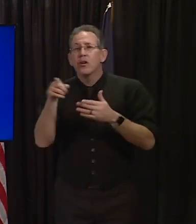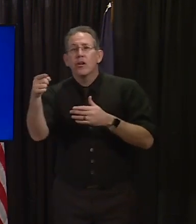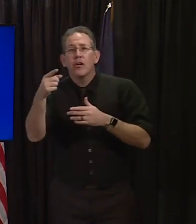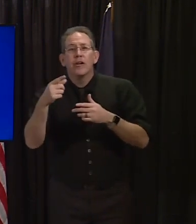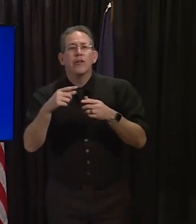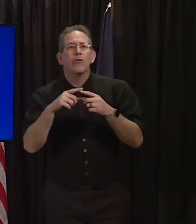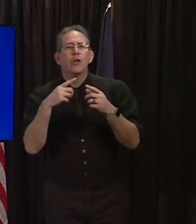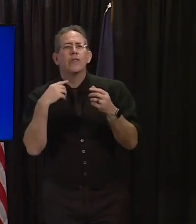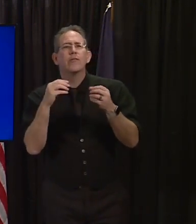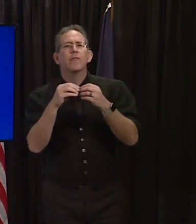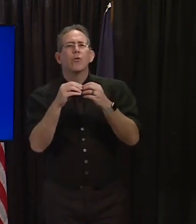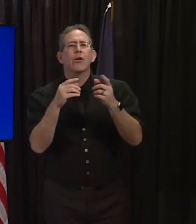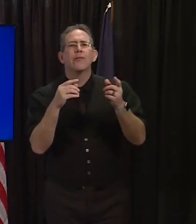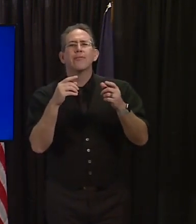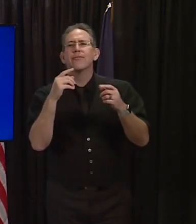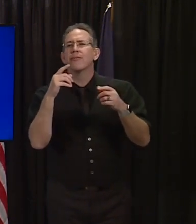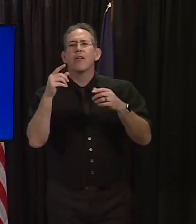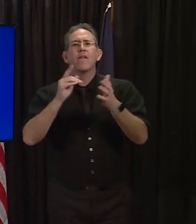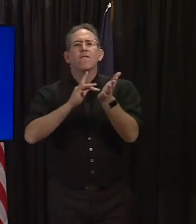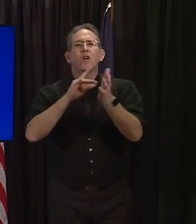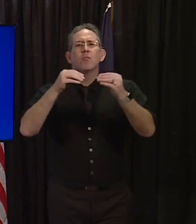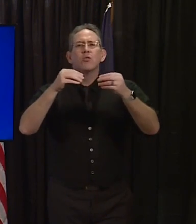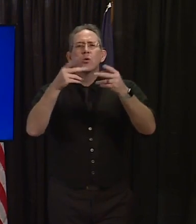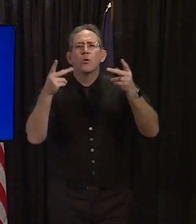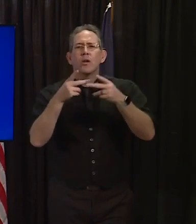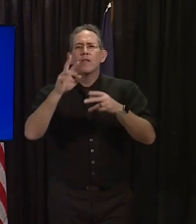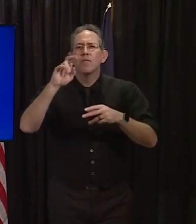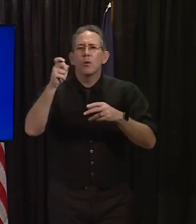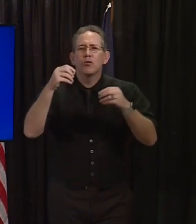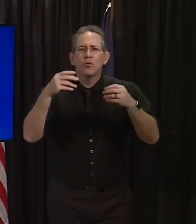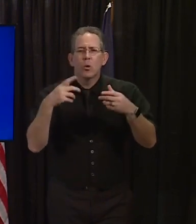implemented. Uh So you can get reimbursed, it's just a matter of how